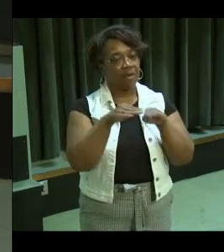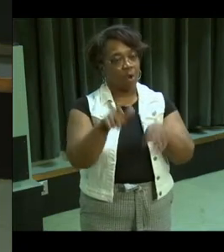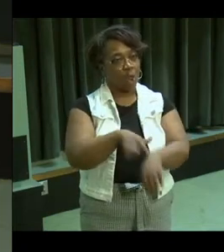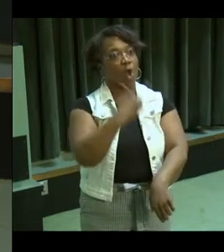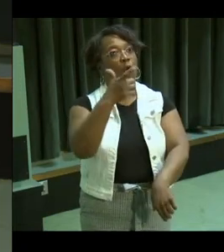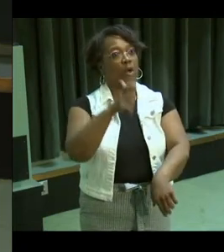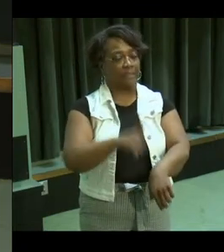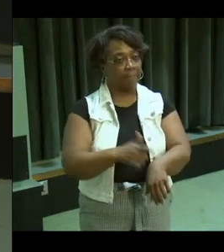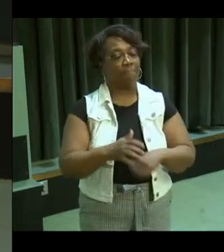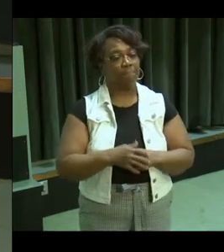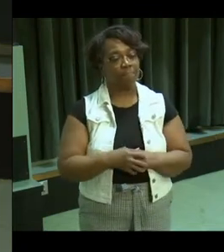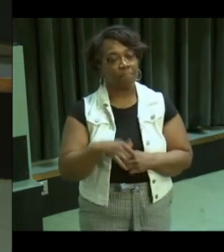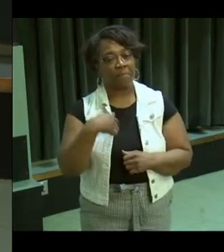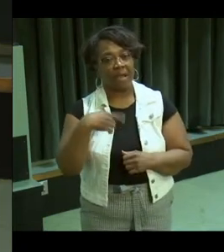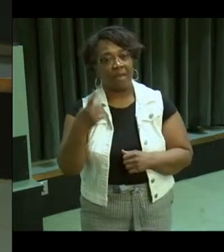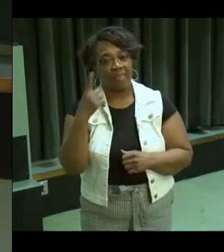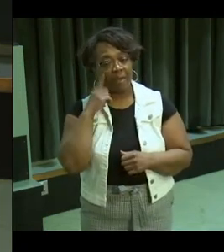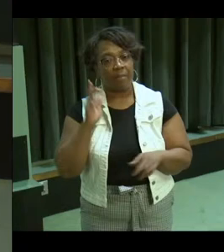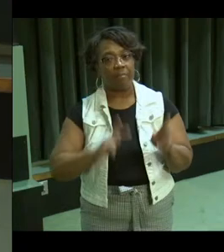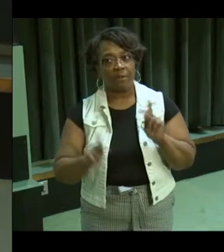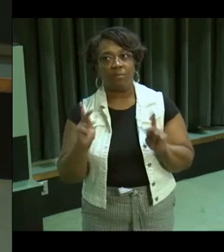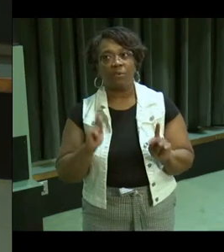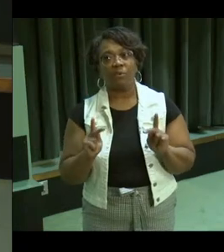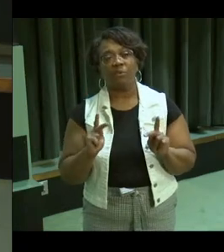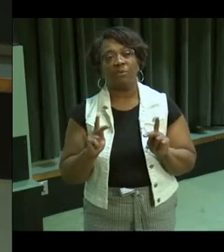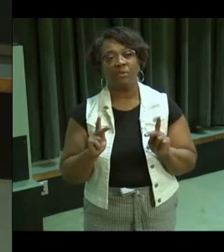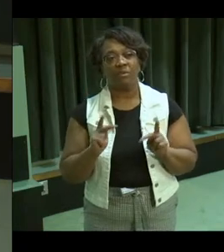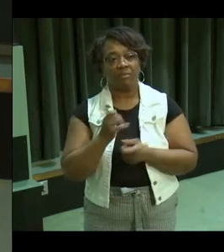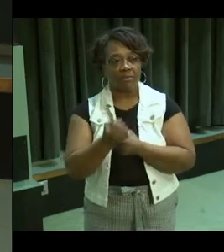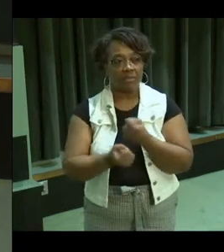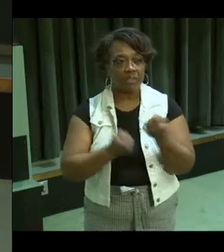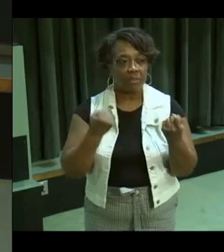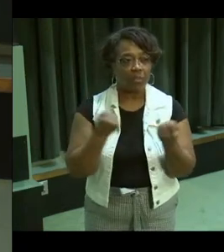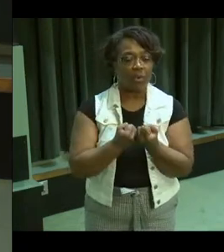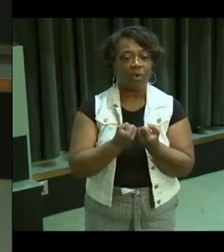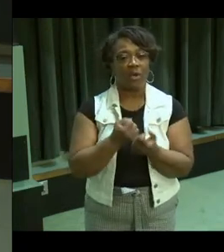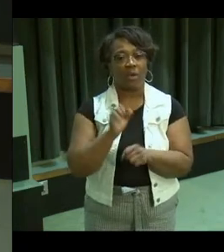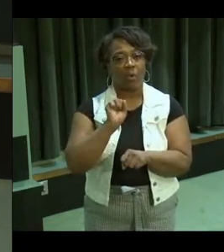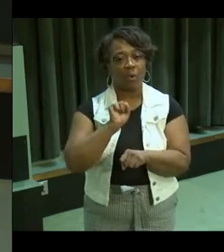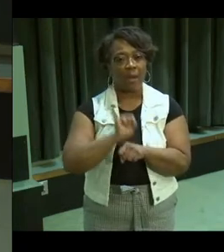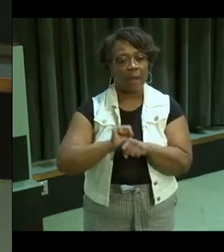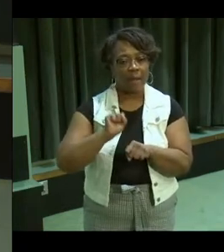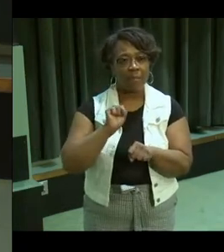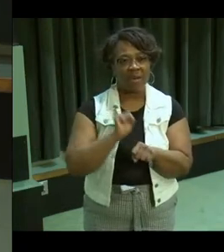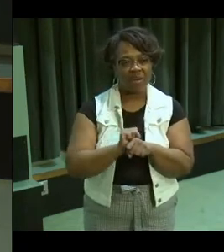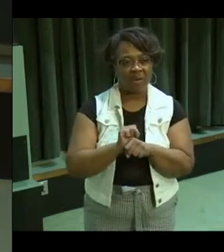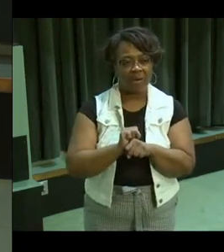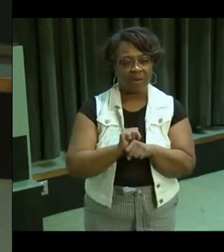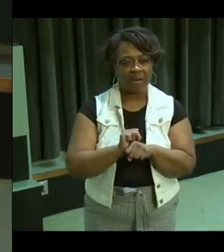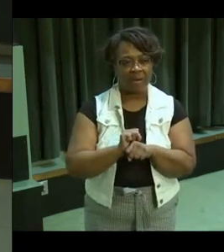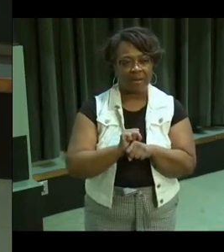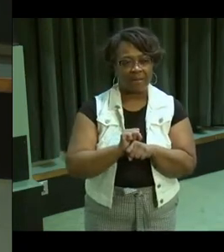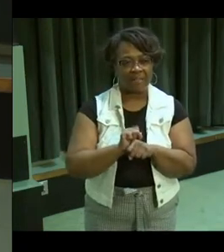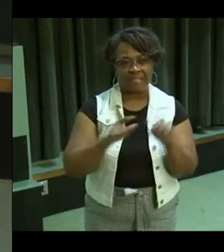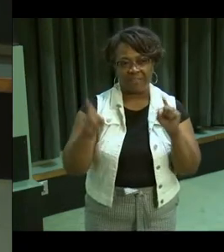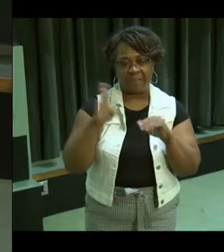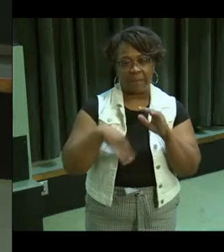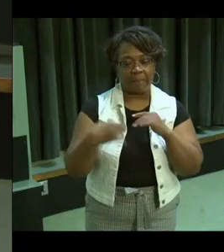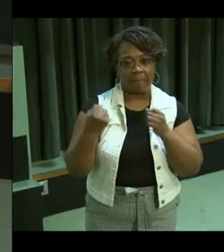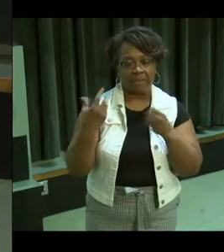time. So I think that, people